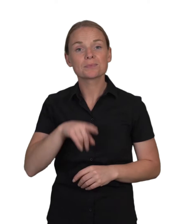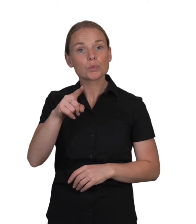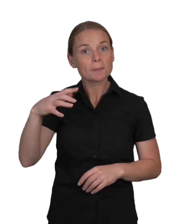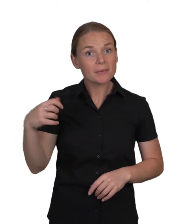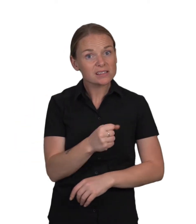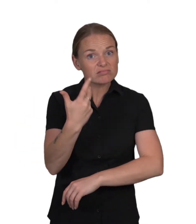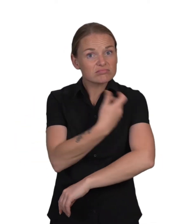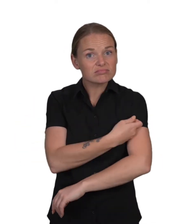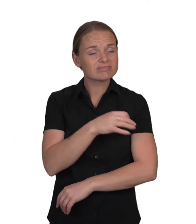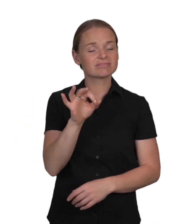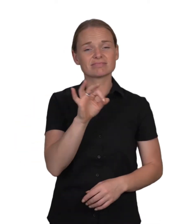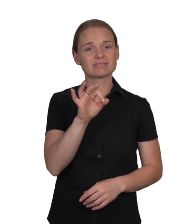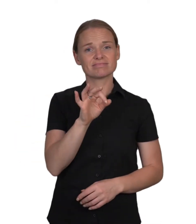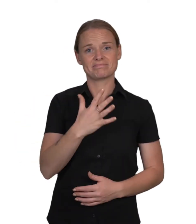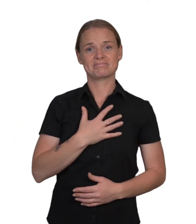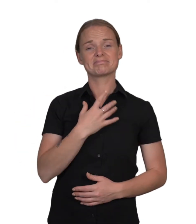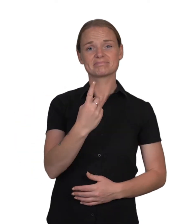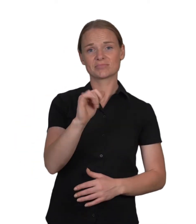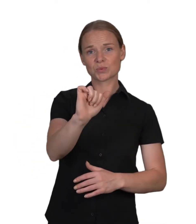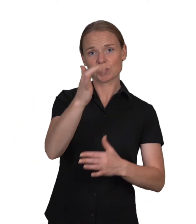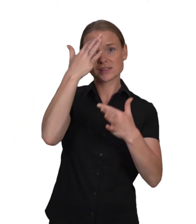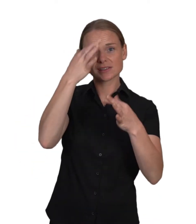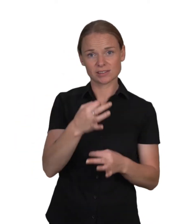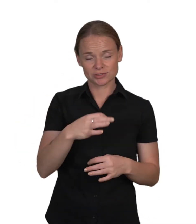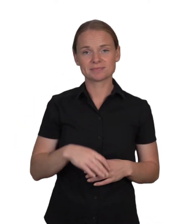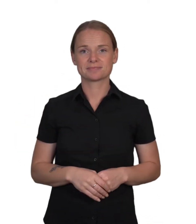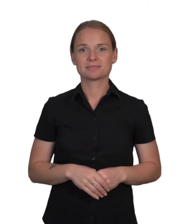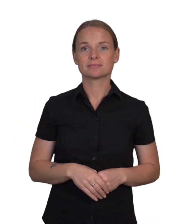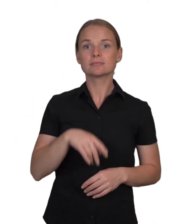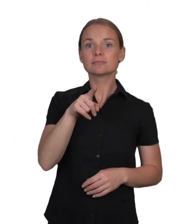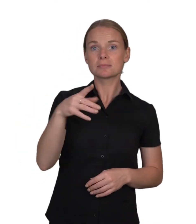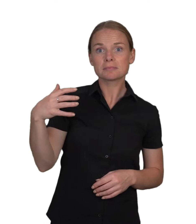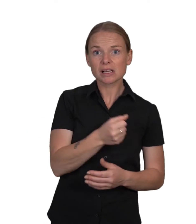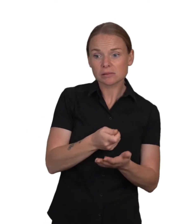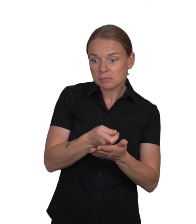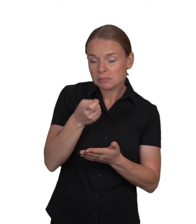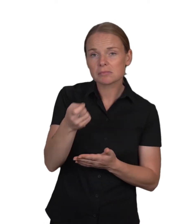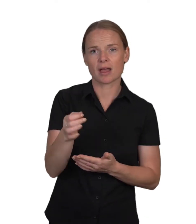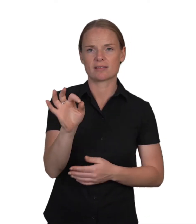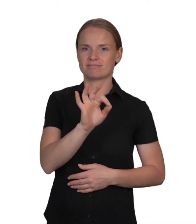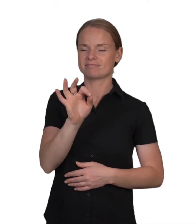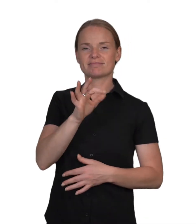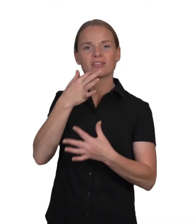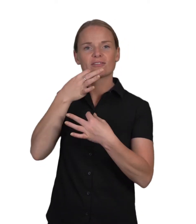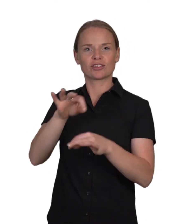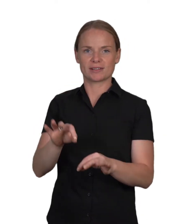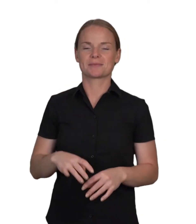Vaccination is voluntary and free.